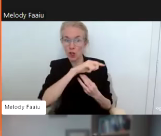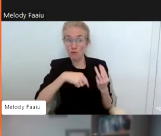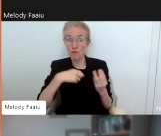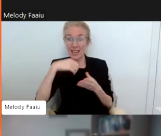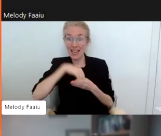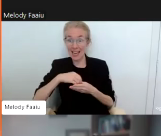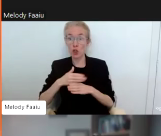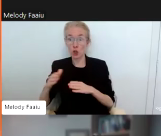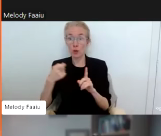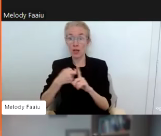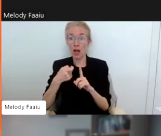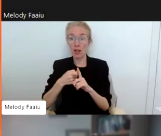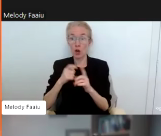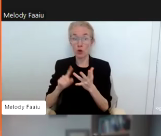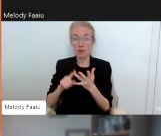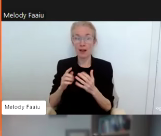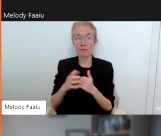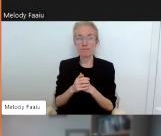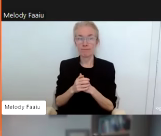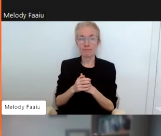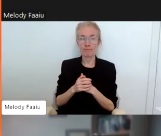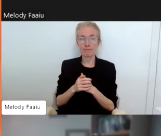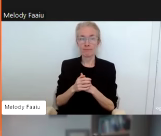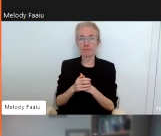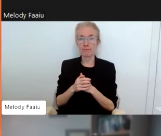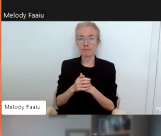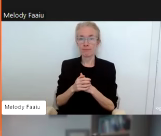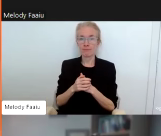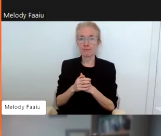is grand because it grants everyone the opportunity to make the most